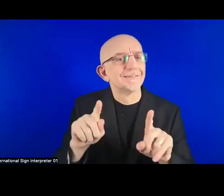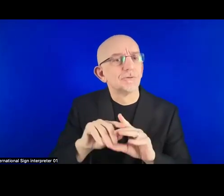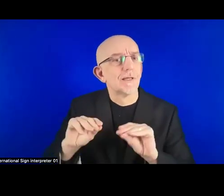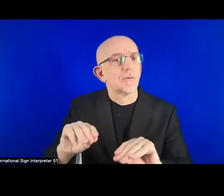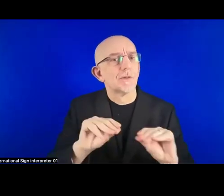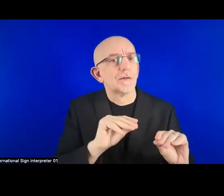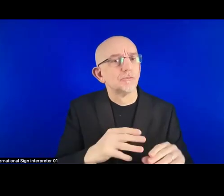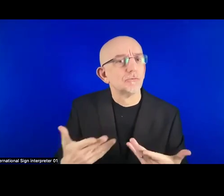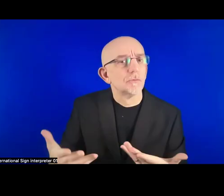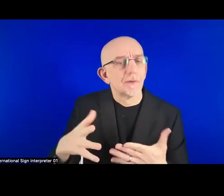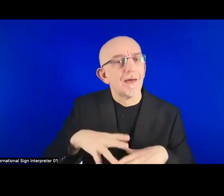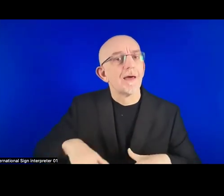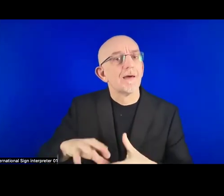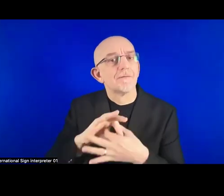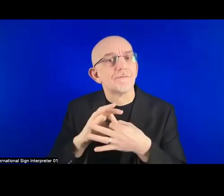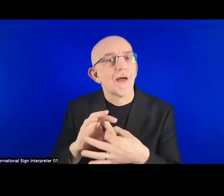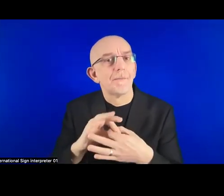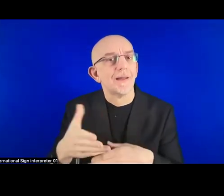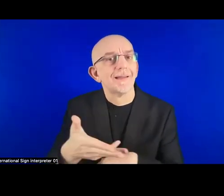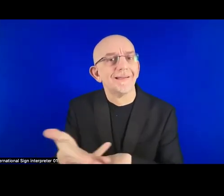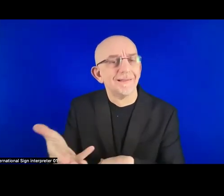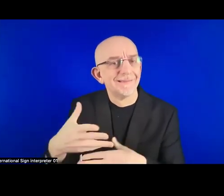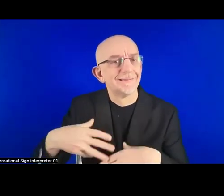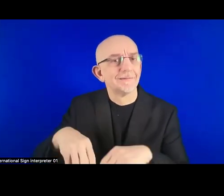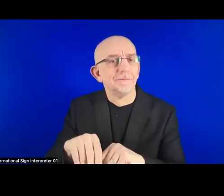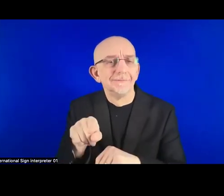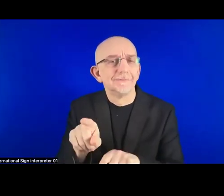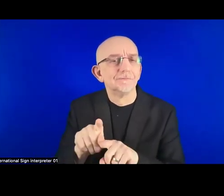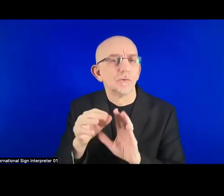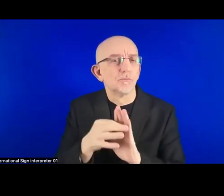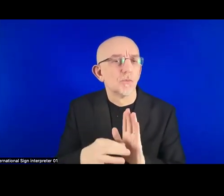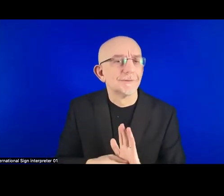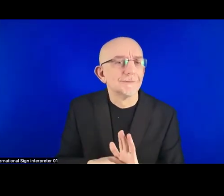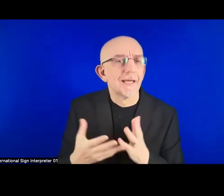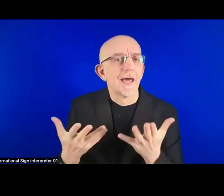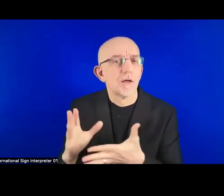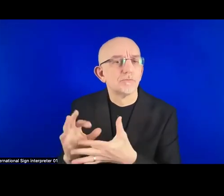organisations can adapt their rules, practices and intervention to the lived